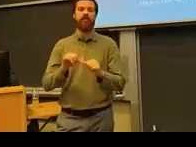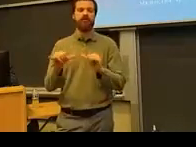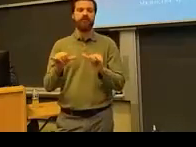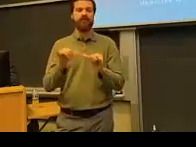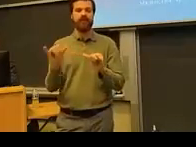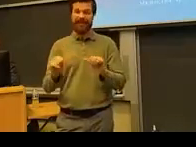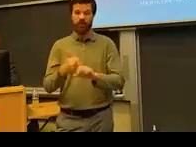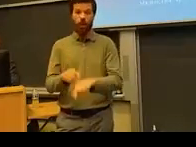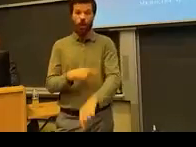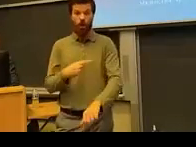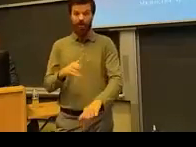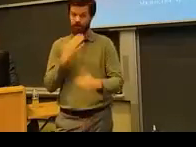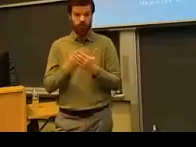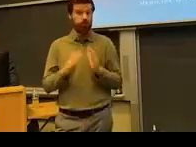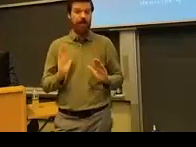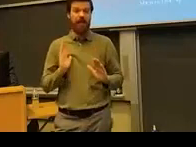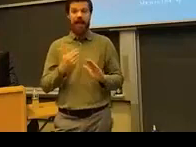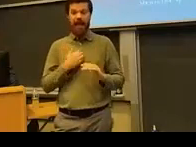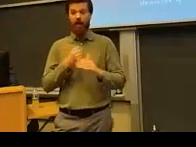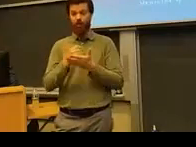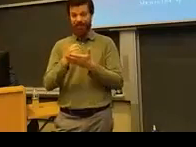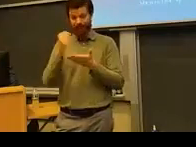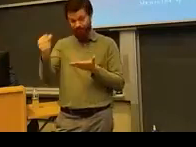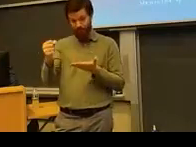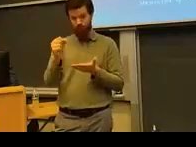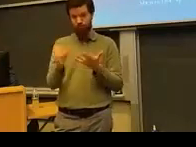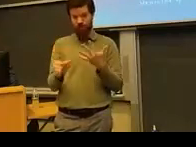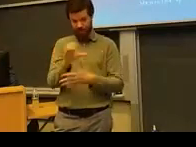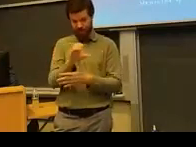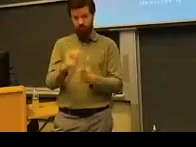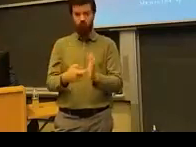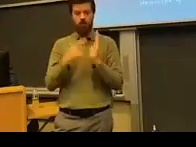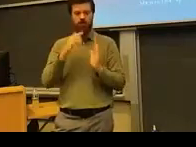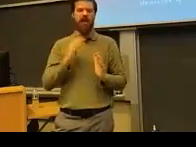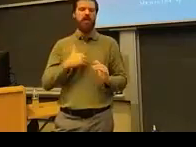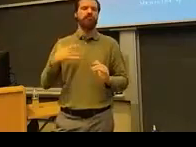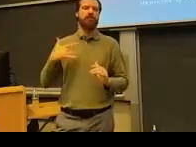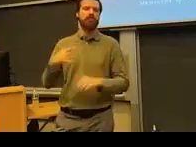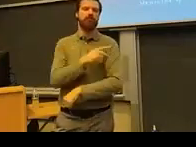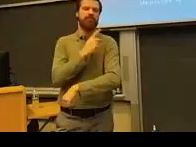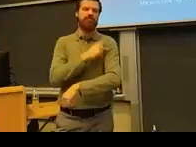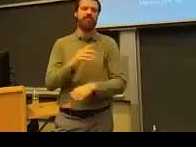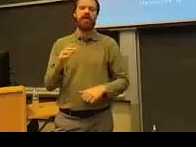our admission criteria require uh for our classic patient an estimated length of stay of more than a